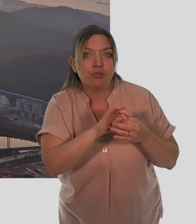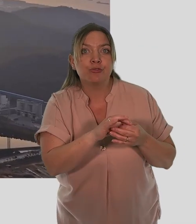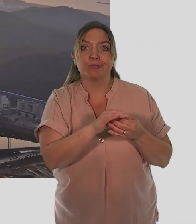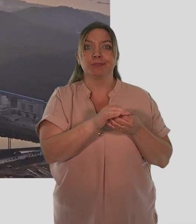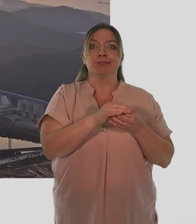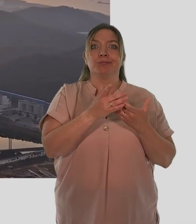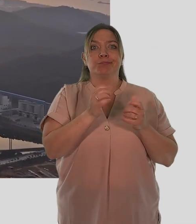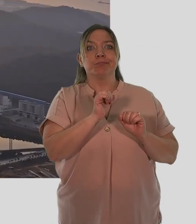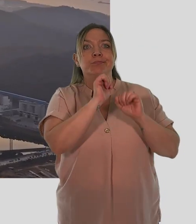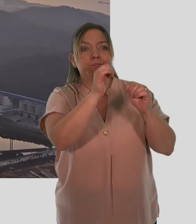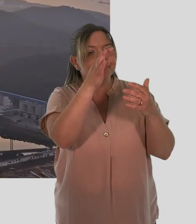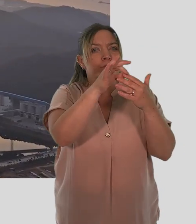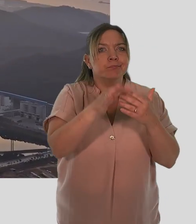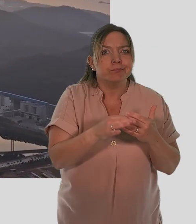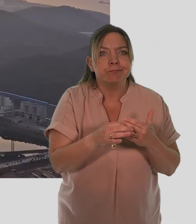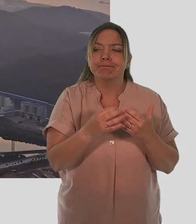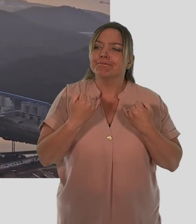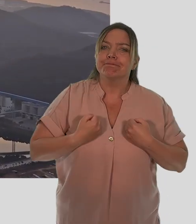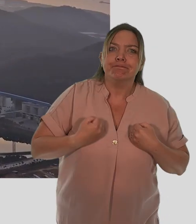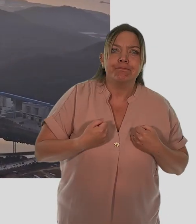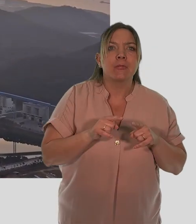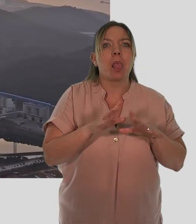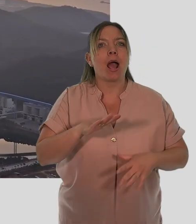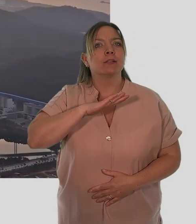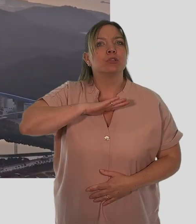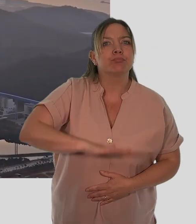and as a general community approach, we need to reduce air pollution.